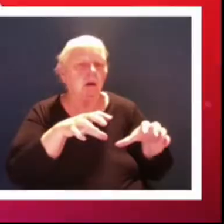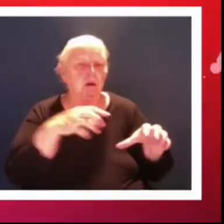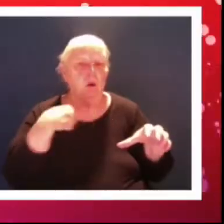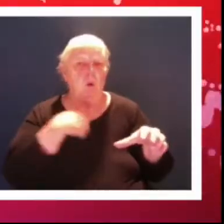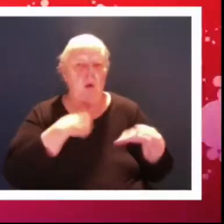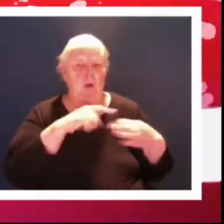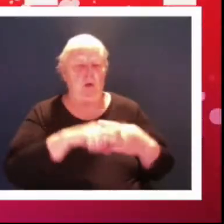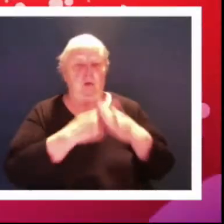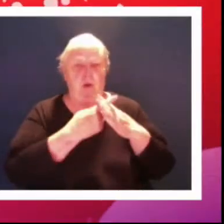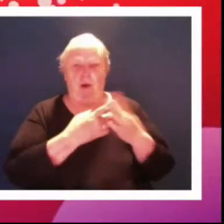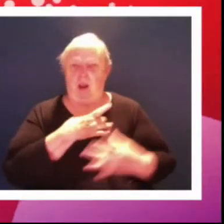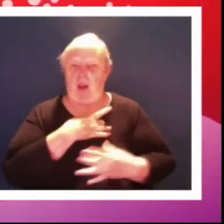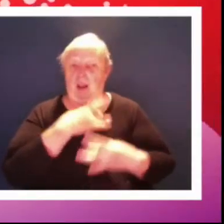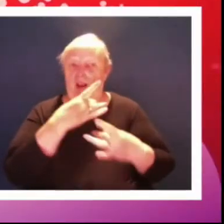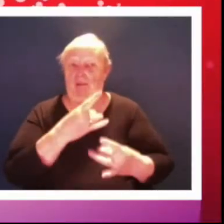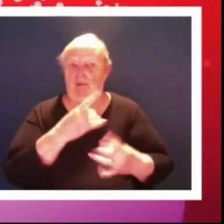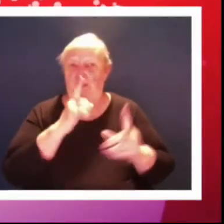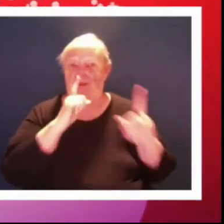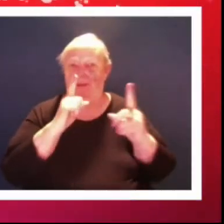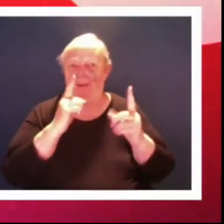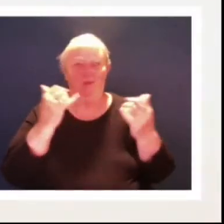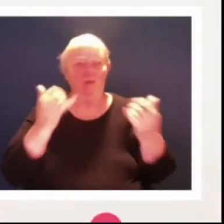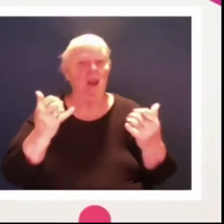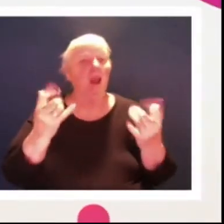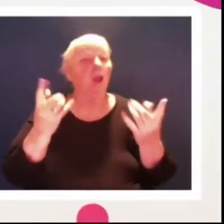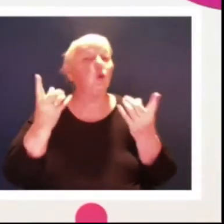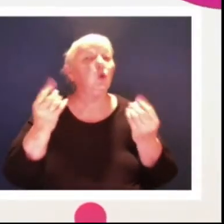This is a day for curiosity and for skepticism.